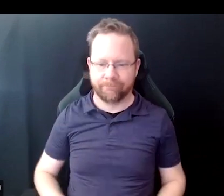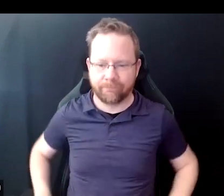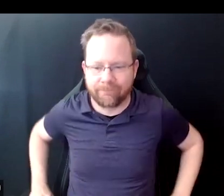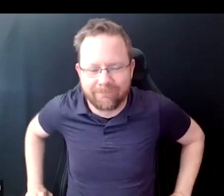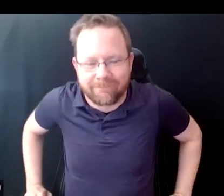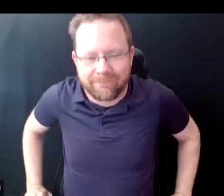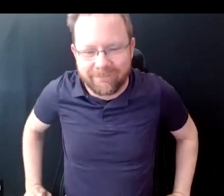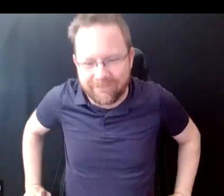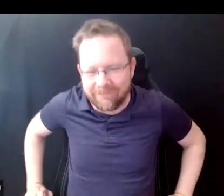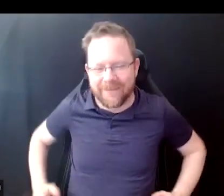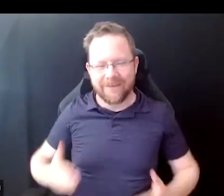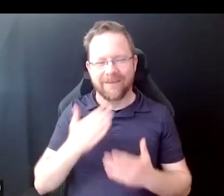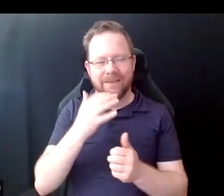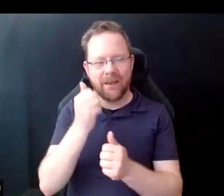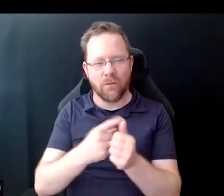Thanks, everybody, I'm so glad to take questions.